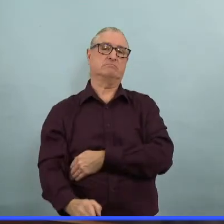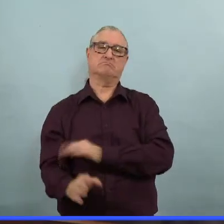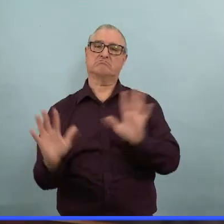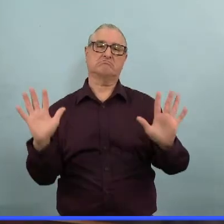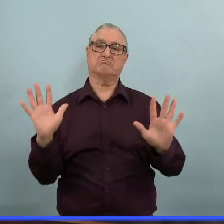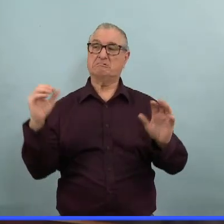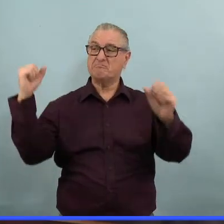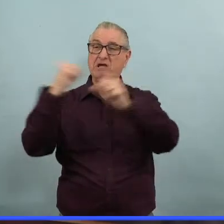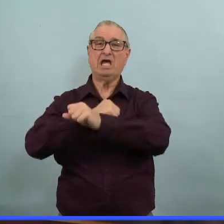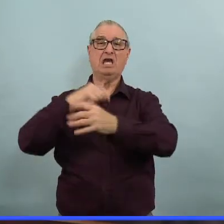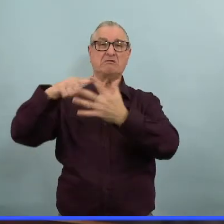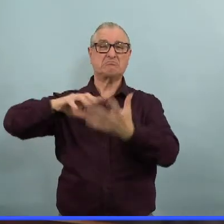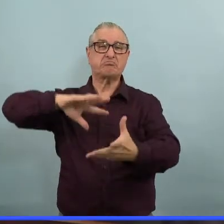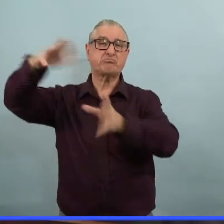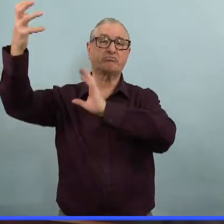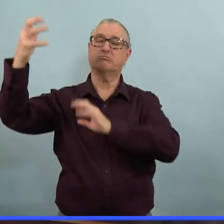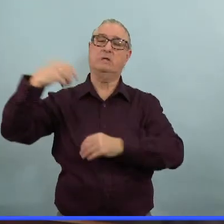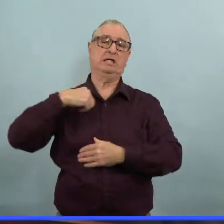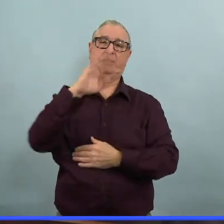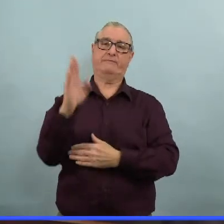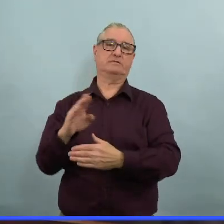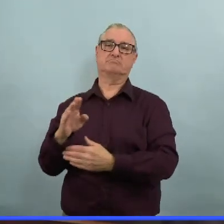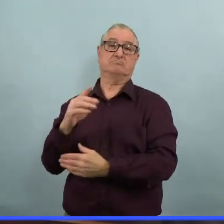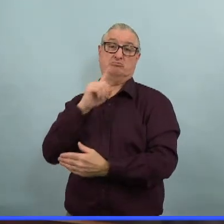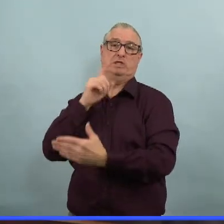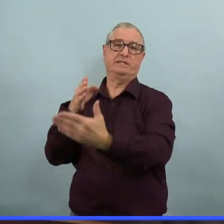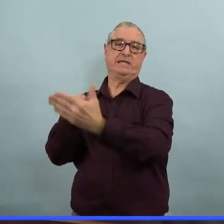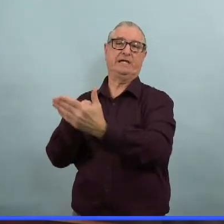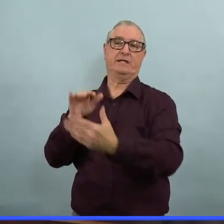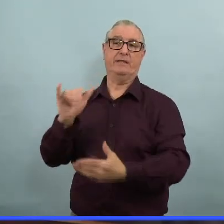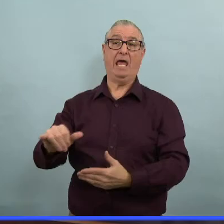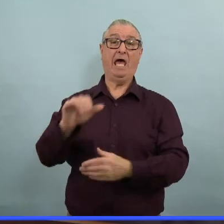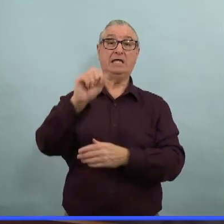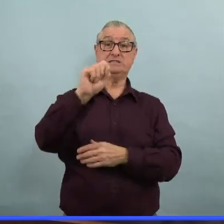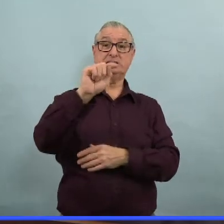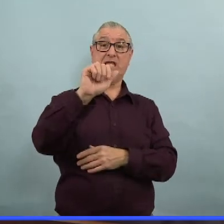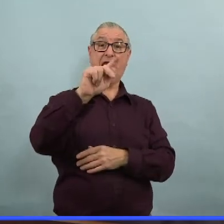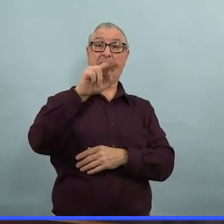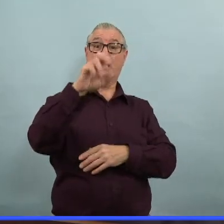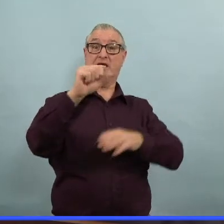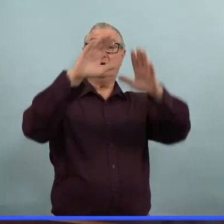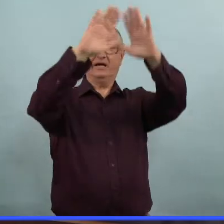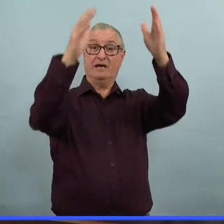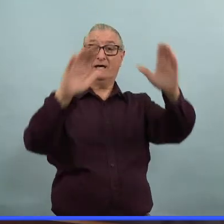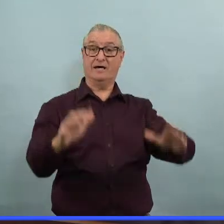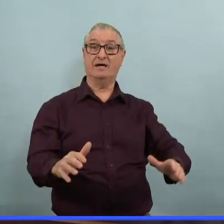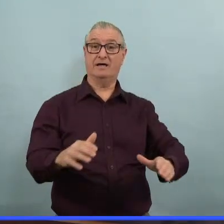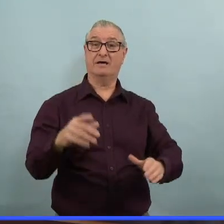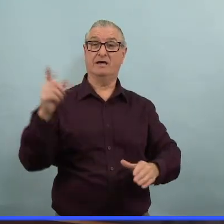we don't contone you know the behavior of of of um you know what what happened there and so you know